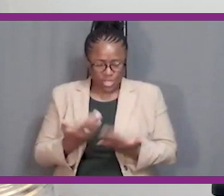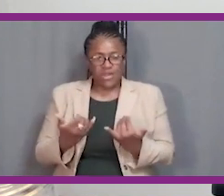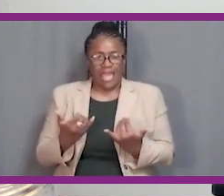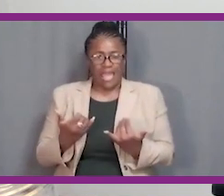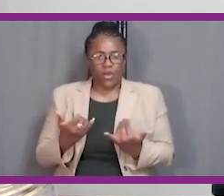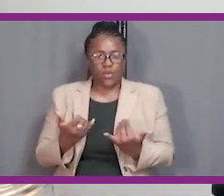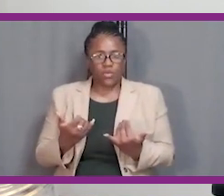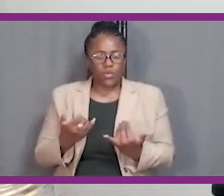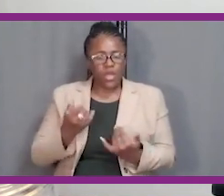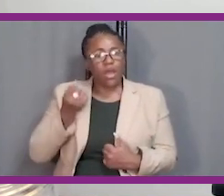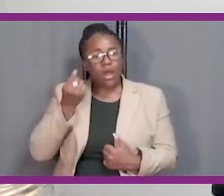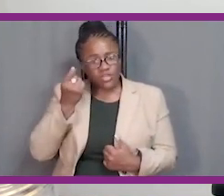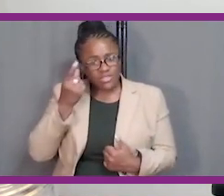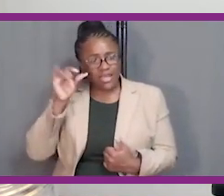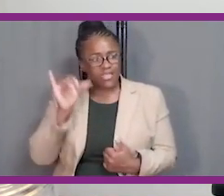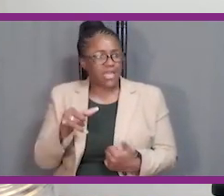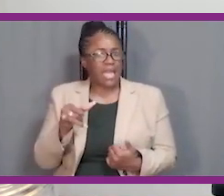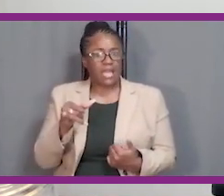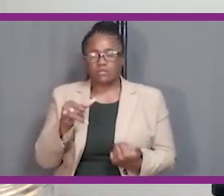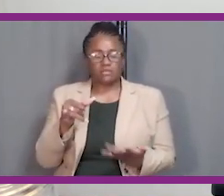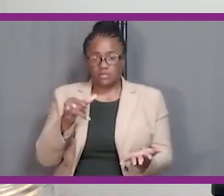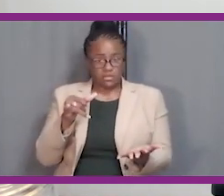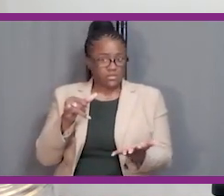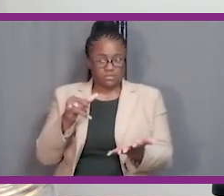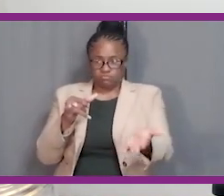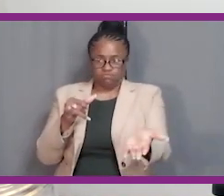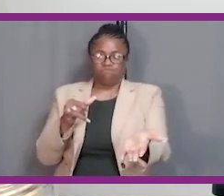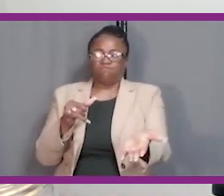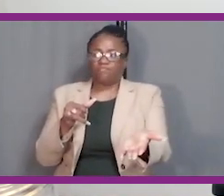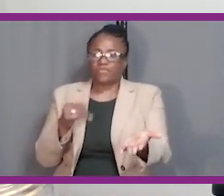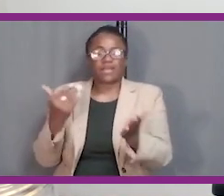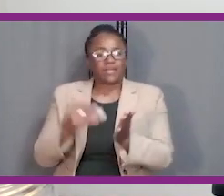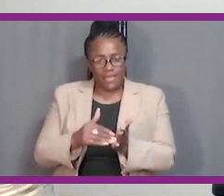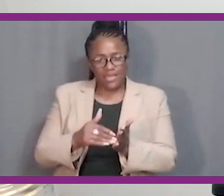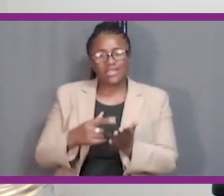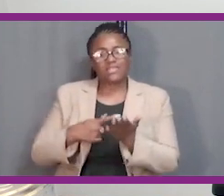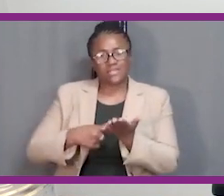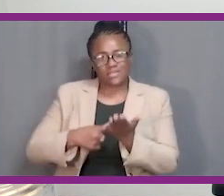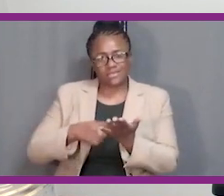if we're talking about intersectionality, then a community that's included in that I would hope